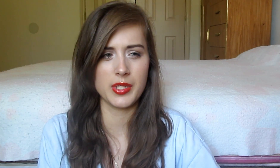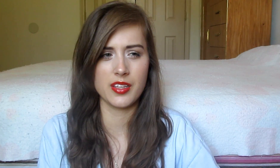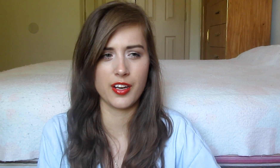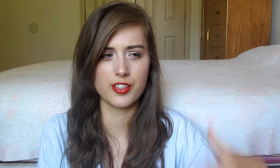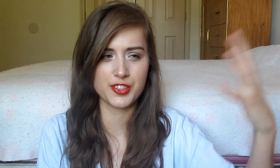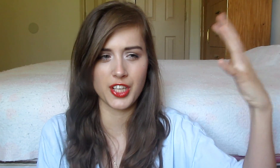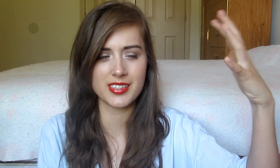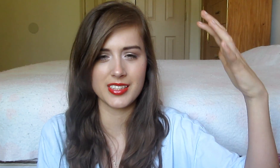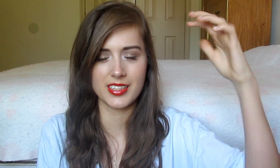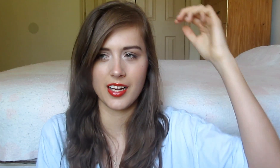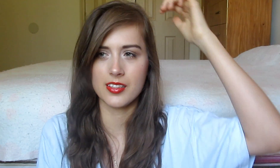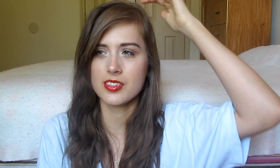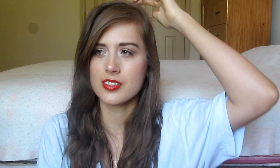somebody there just in case.